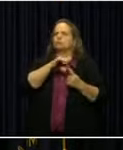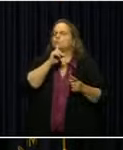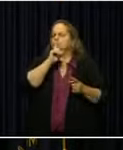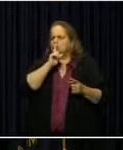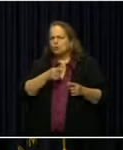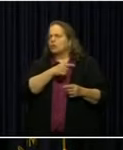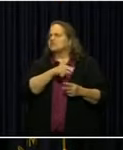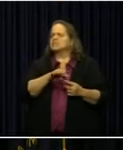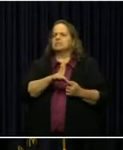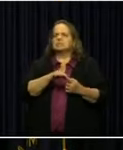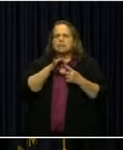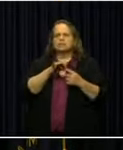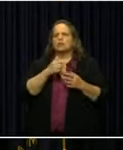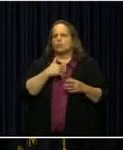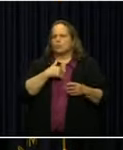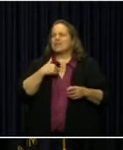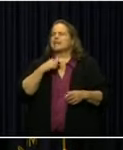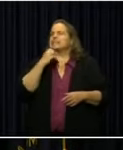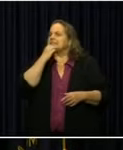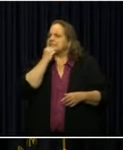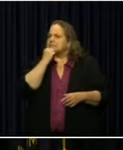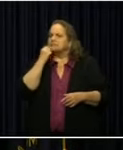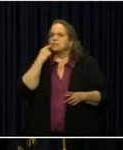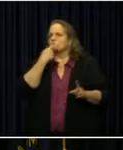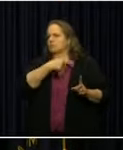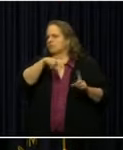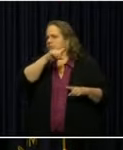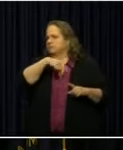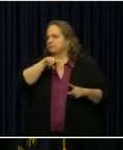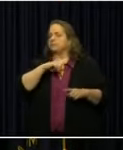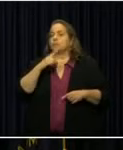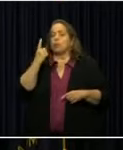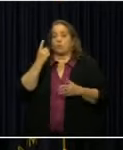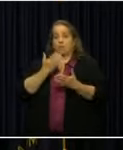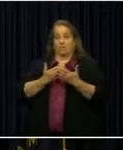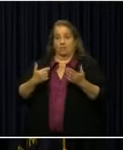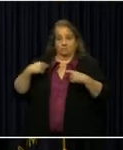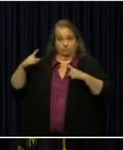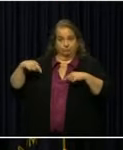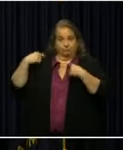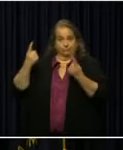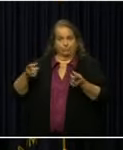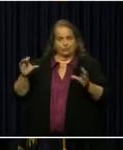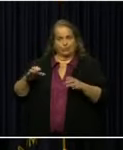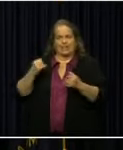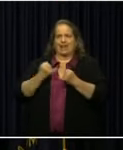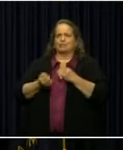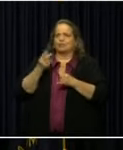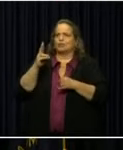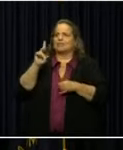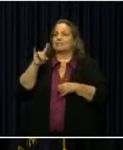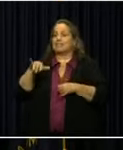WELL AS OUR OWN INDICATOR GUIDELINES THAT WE'RE GOING TO